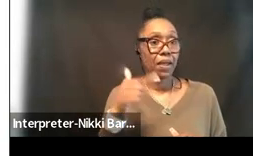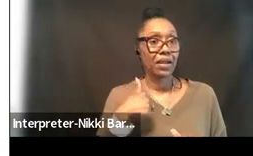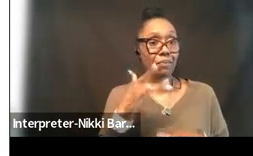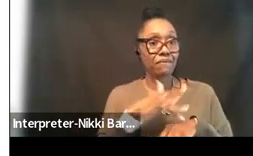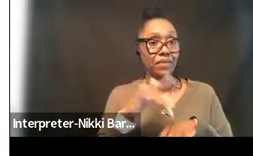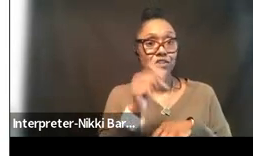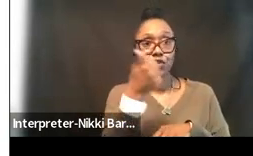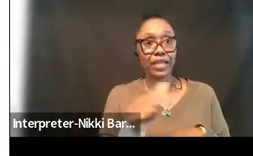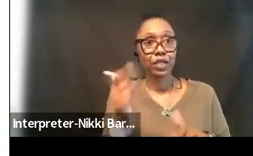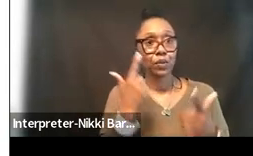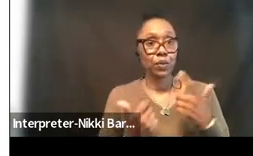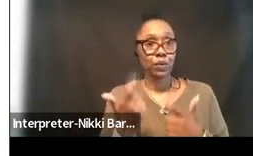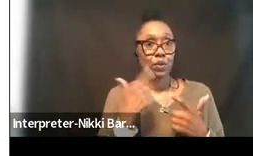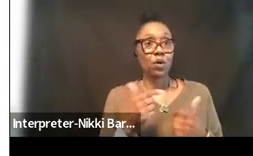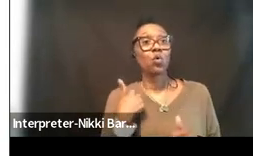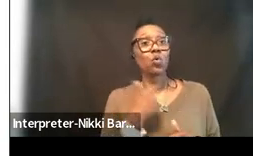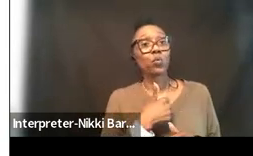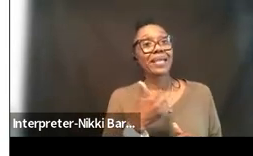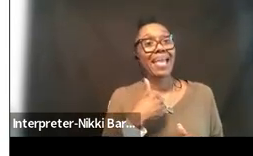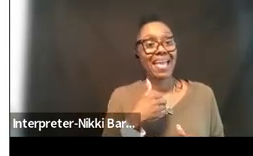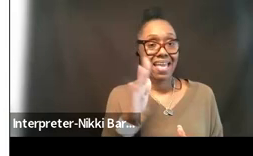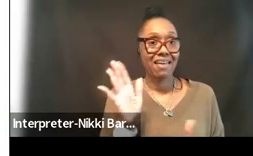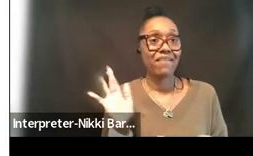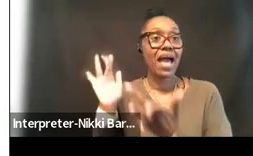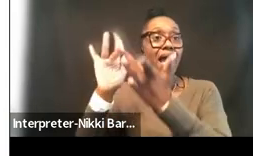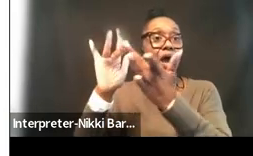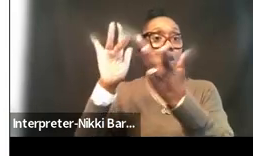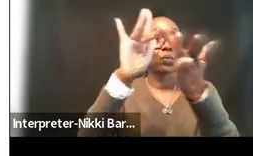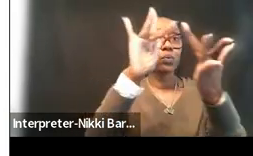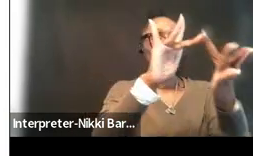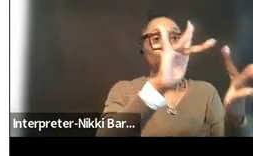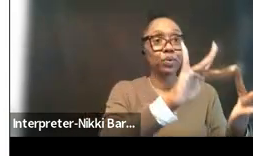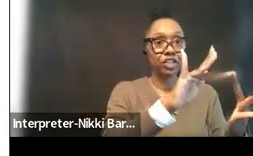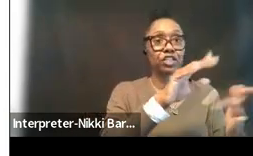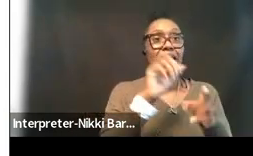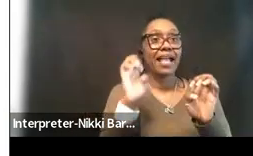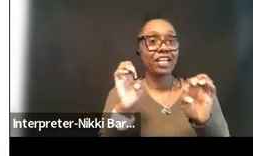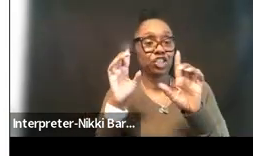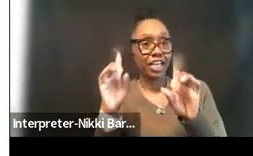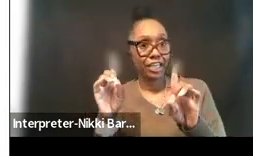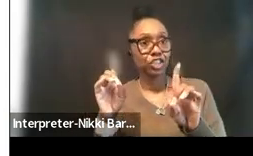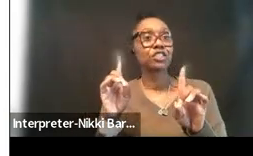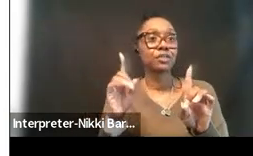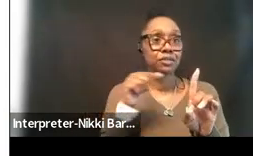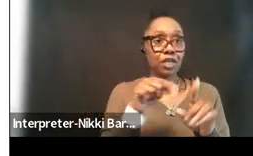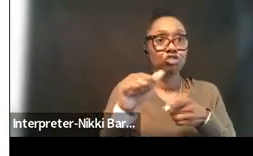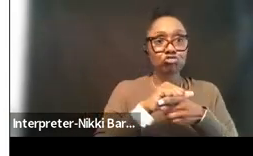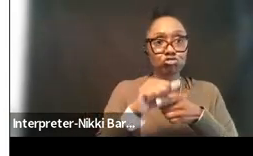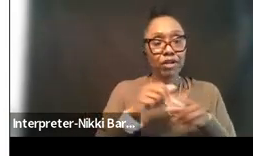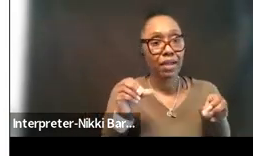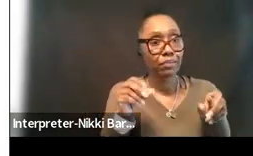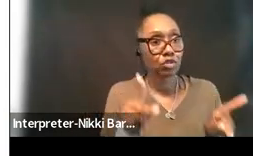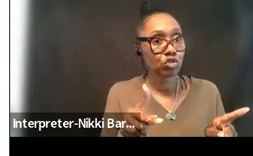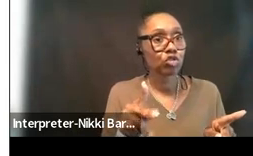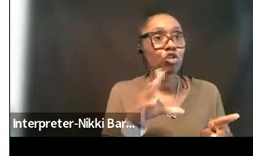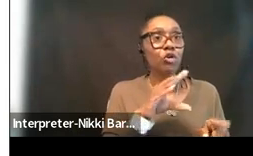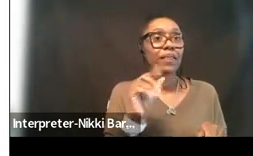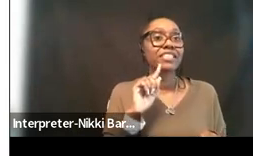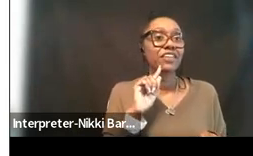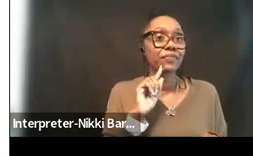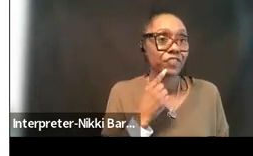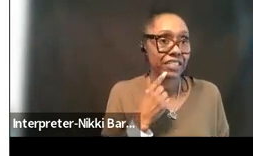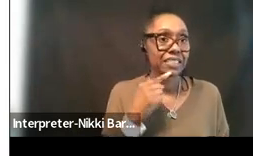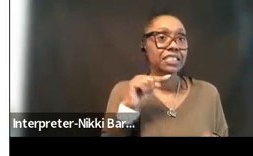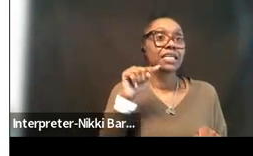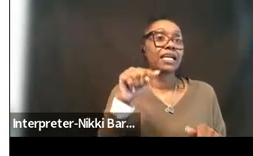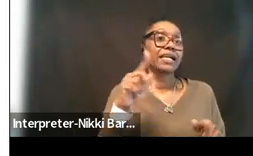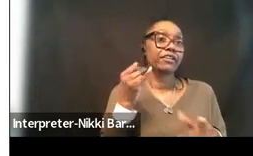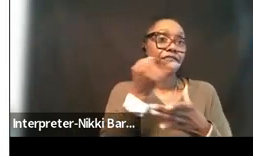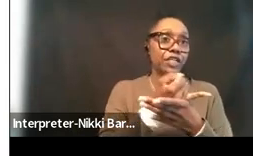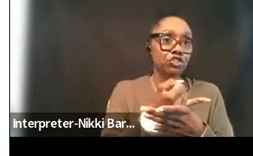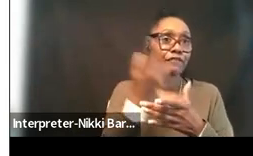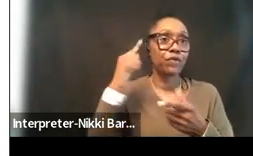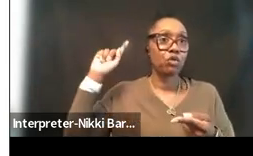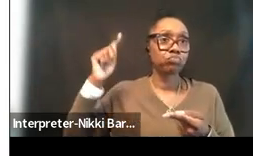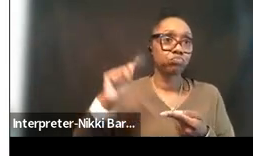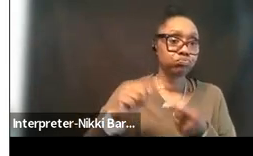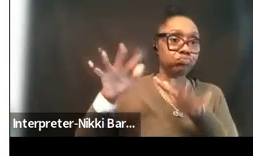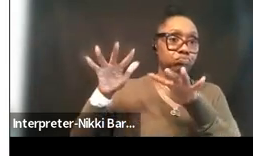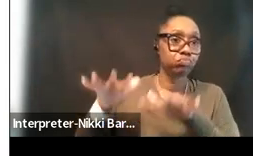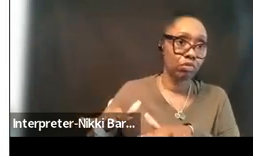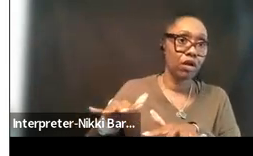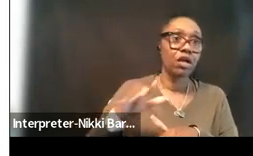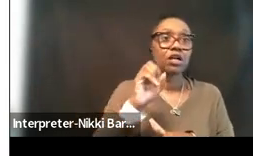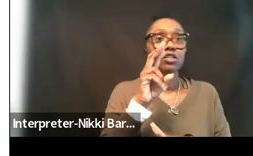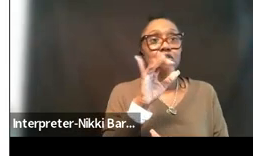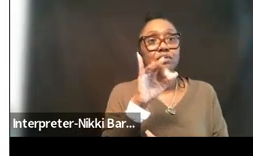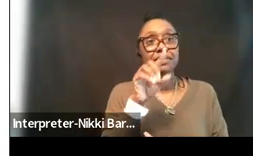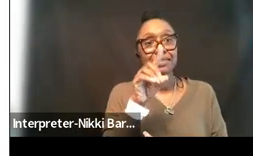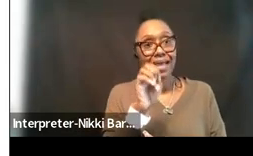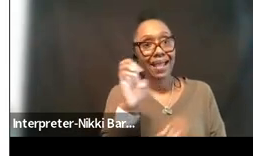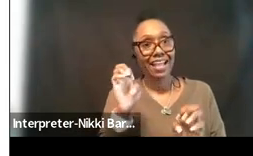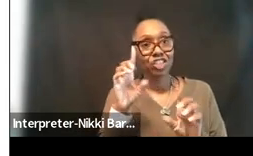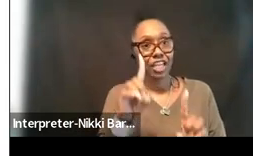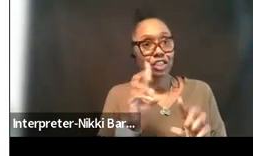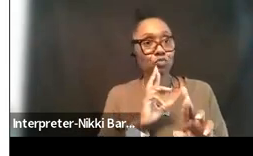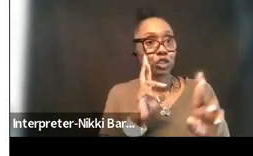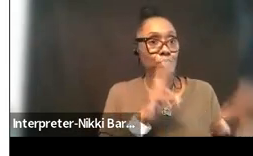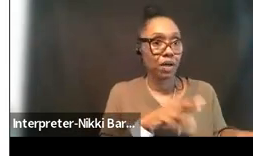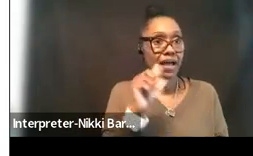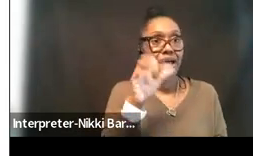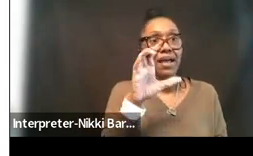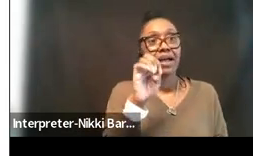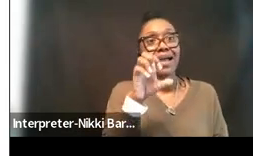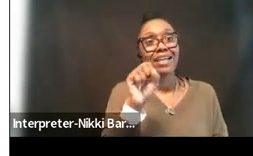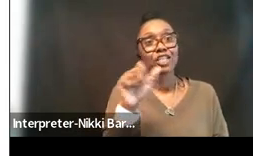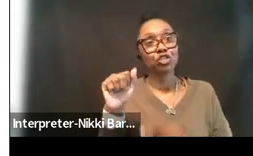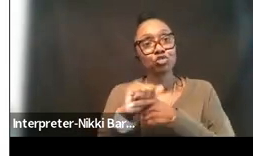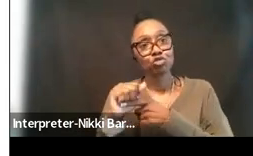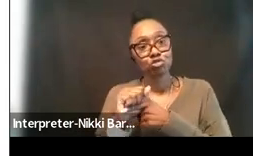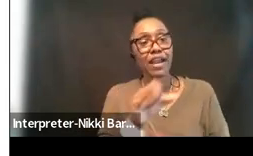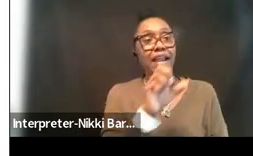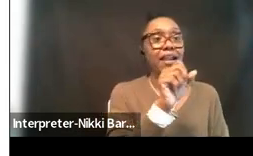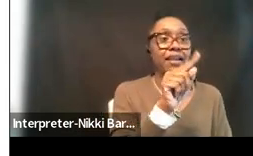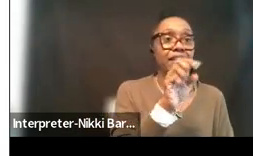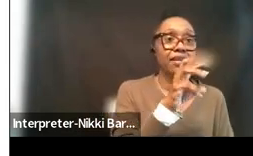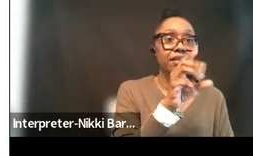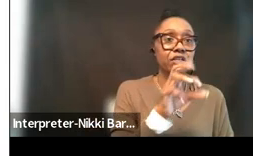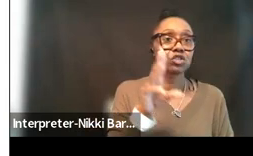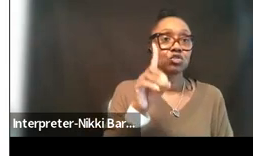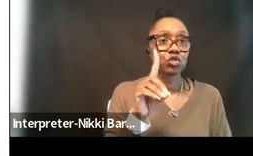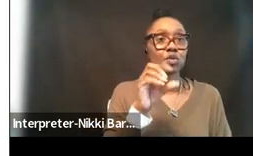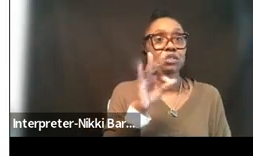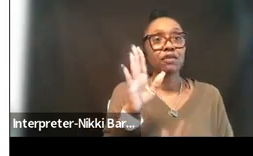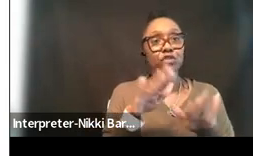We do have outreach and education available, training opportunities such, on topic such as crisis intervention or de-escalation, suicide education in response, ACEs trainings, and we also do perform darkness to light stewards of children training, which is child sexual abuse prevention training.